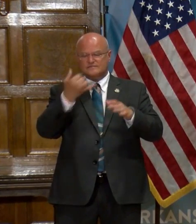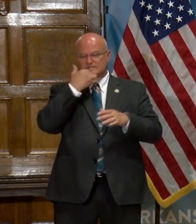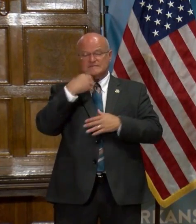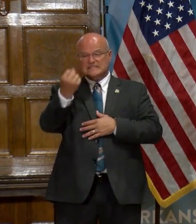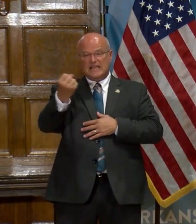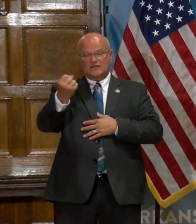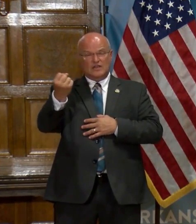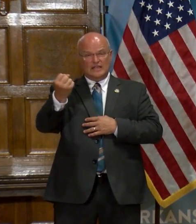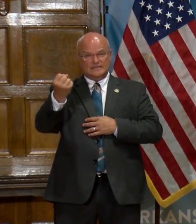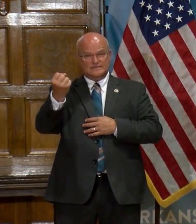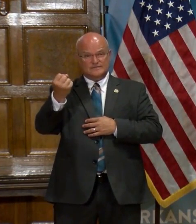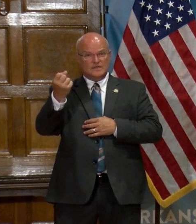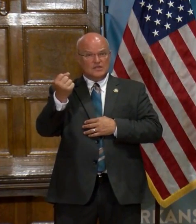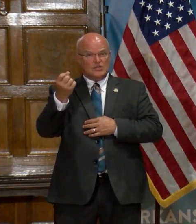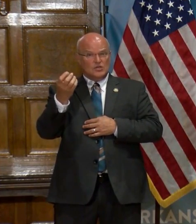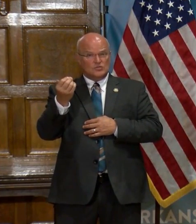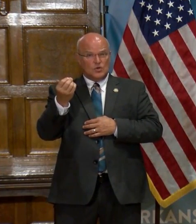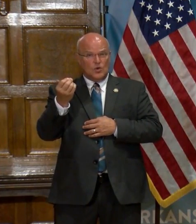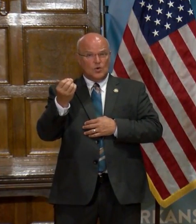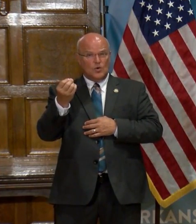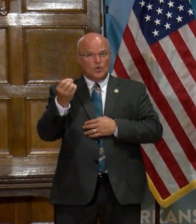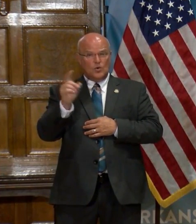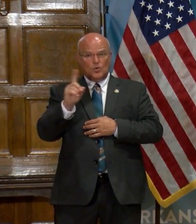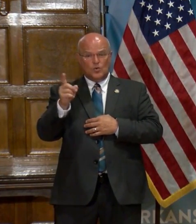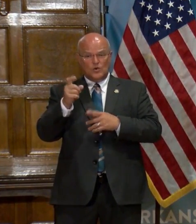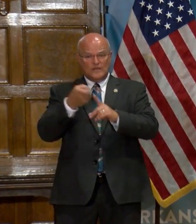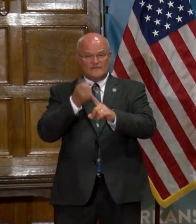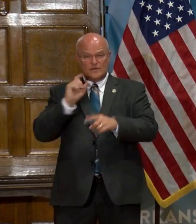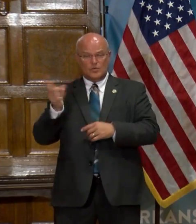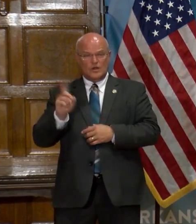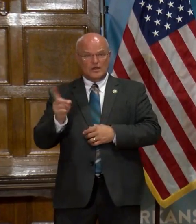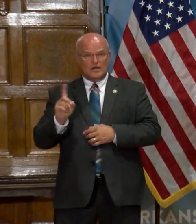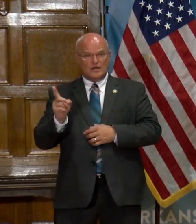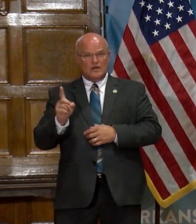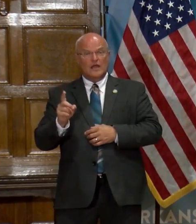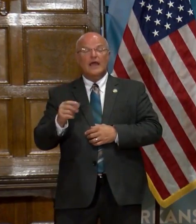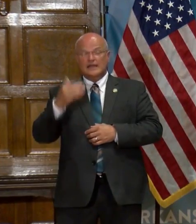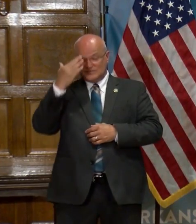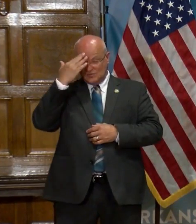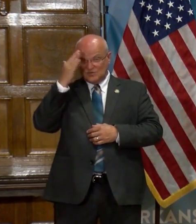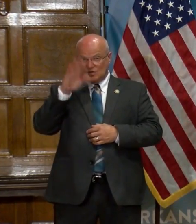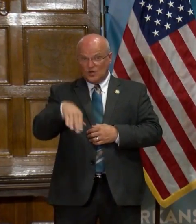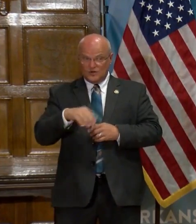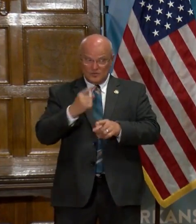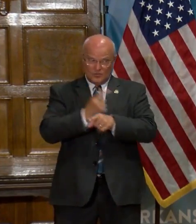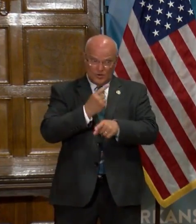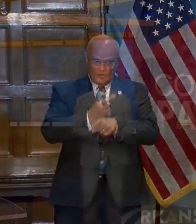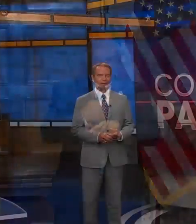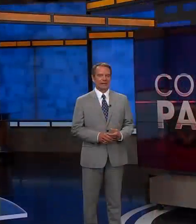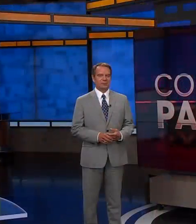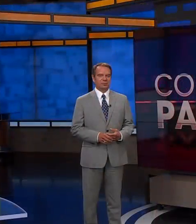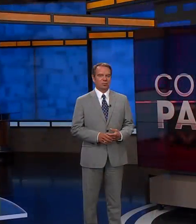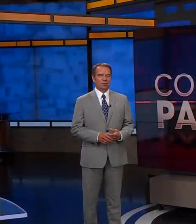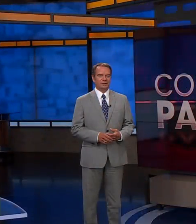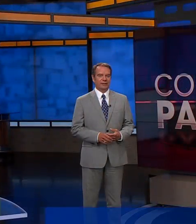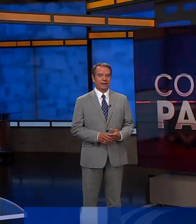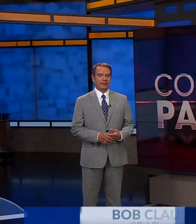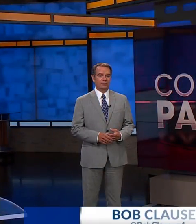of hundreon Fridexcuse me saturdand swhere do